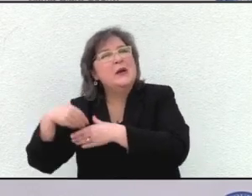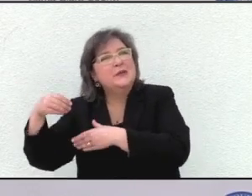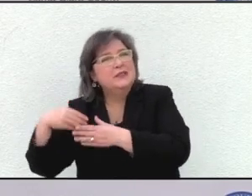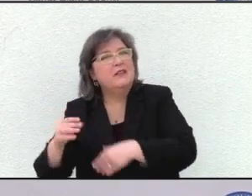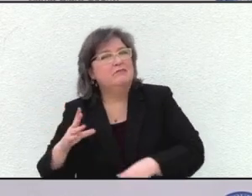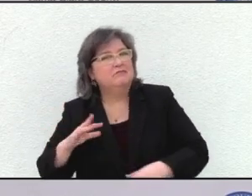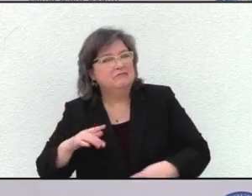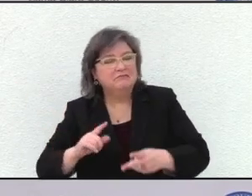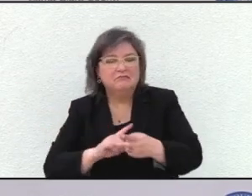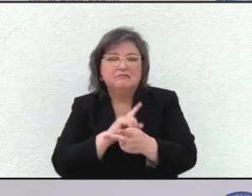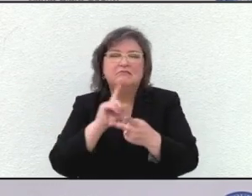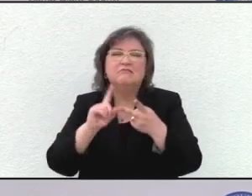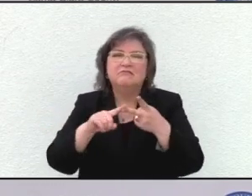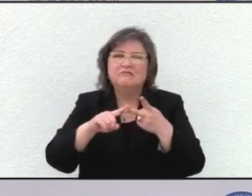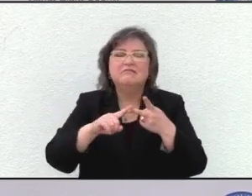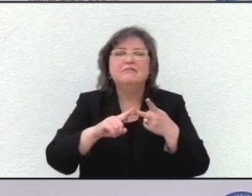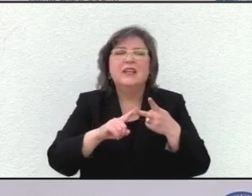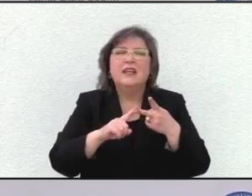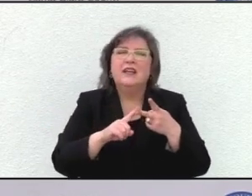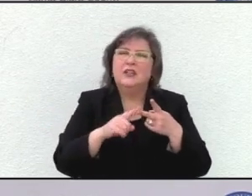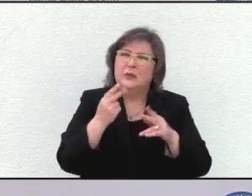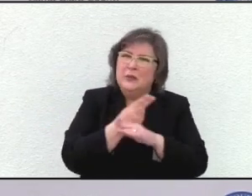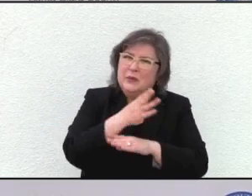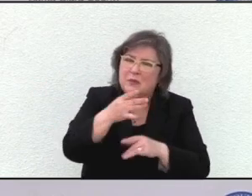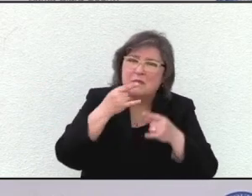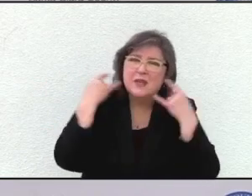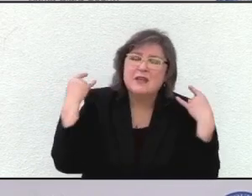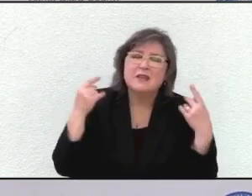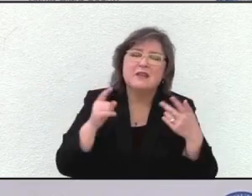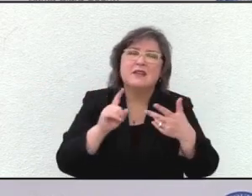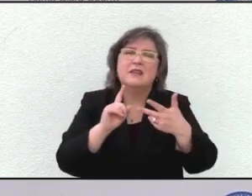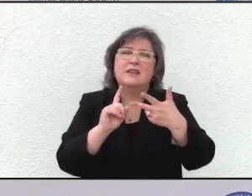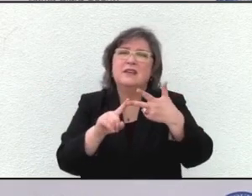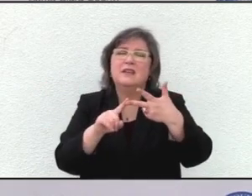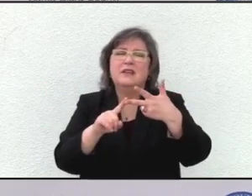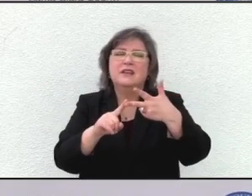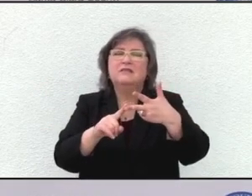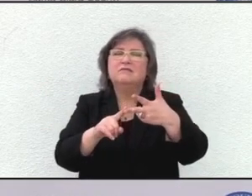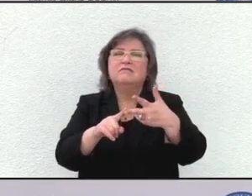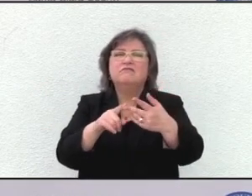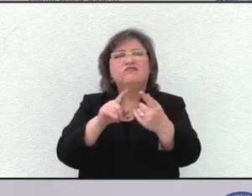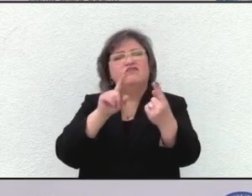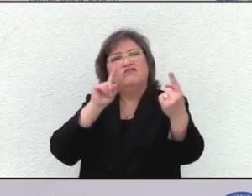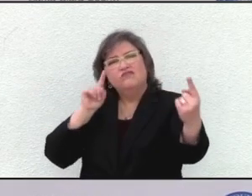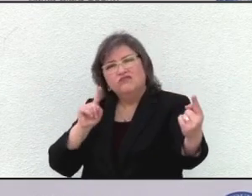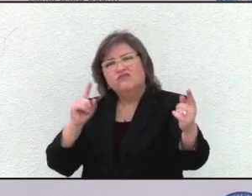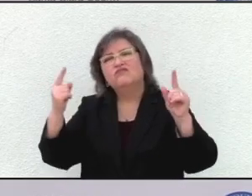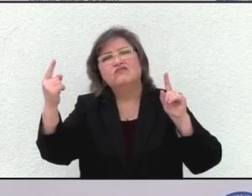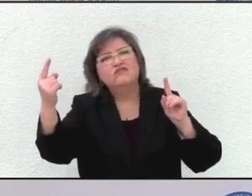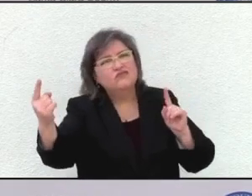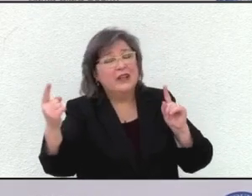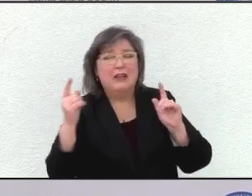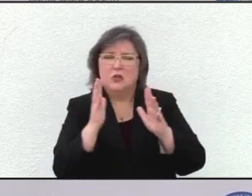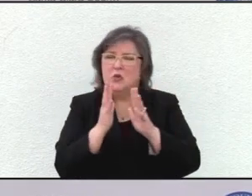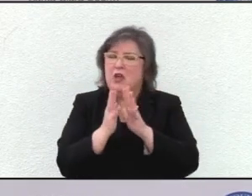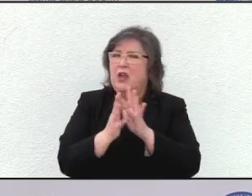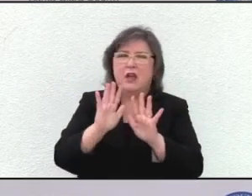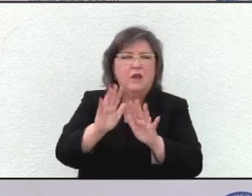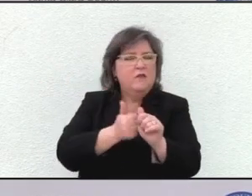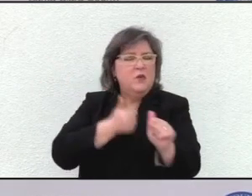to maintain social distancing, to avoid crowds, and to get vaccinated when it's your turn.